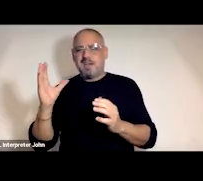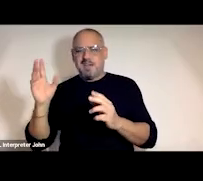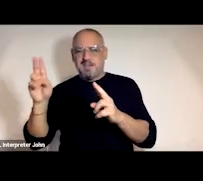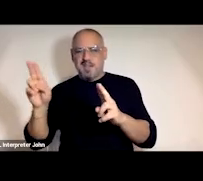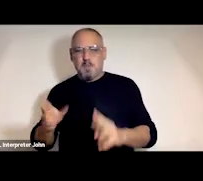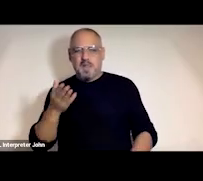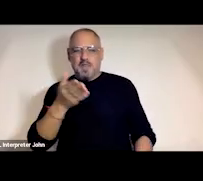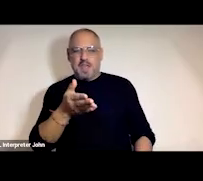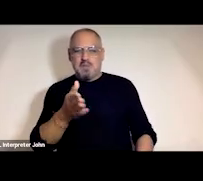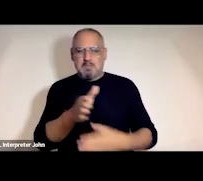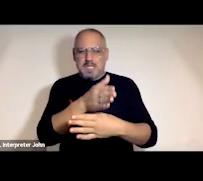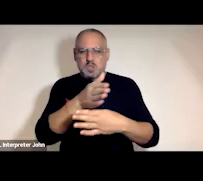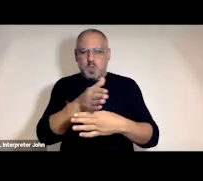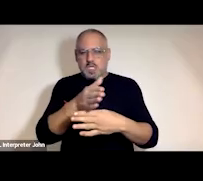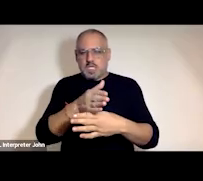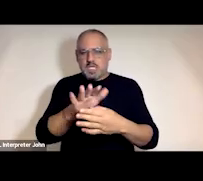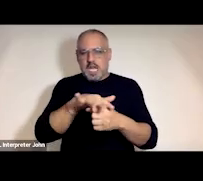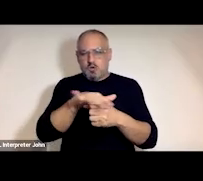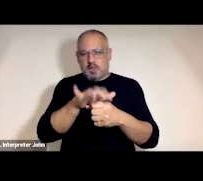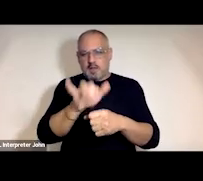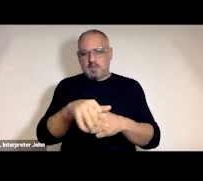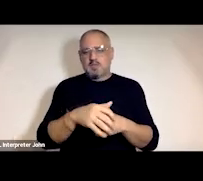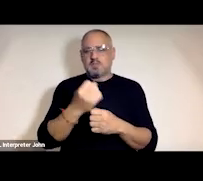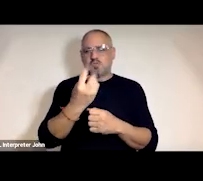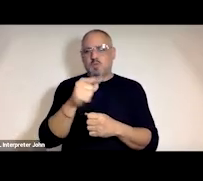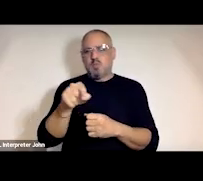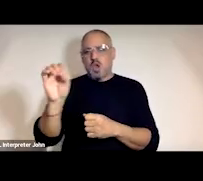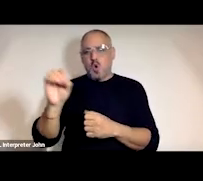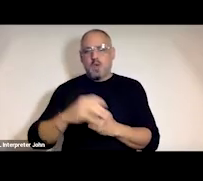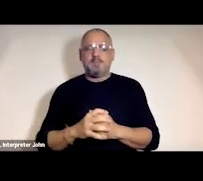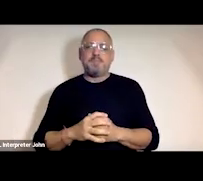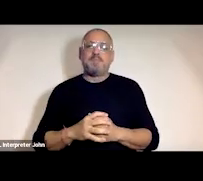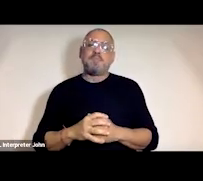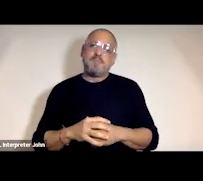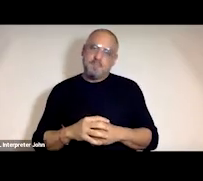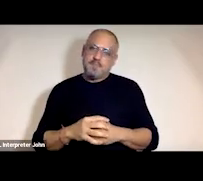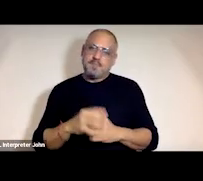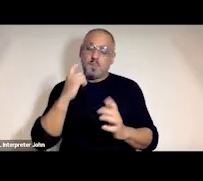right there in that kind of area there. And so with recognizing that